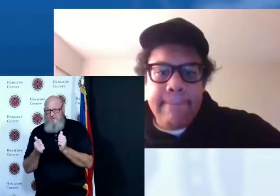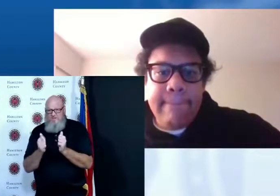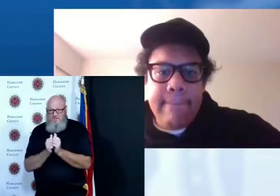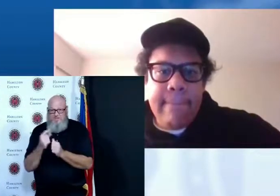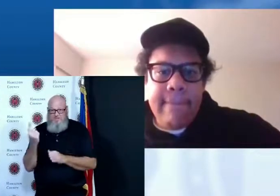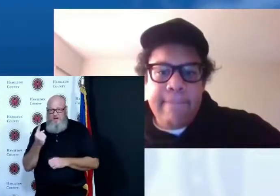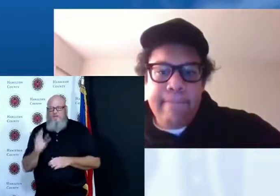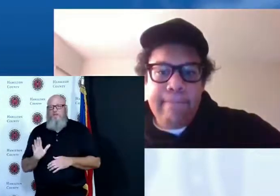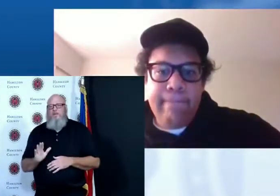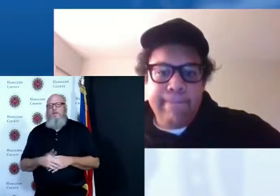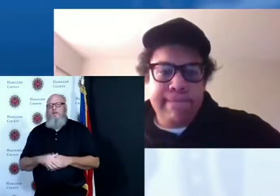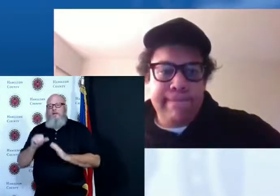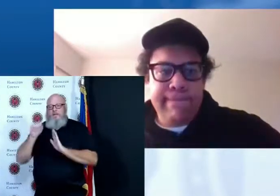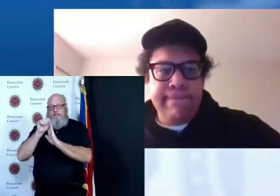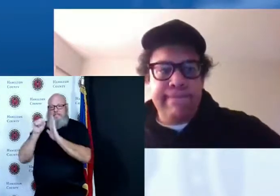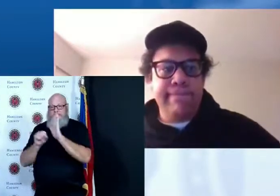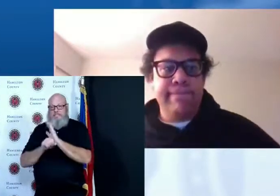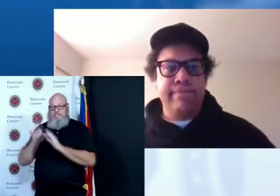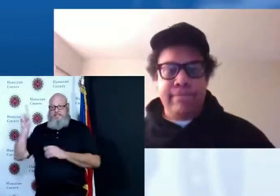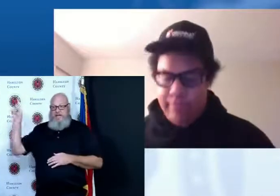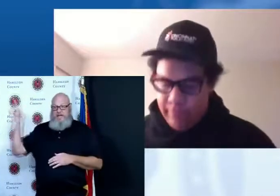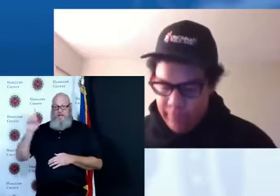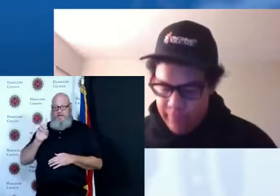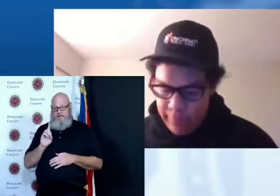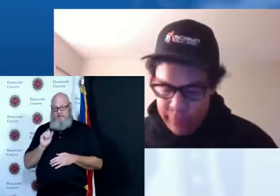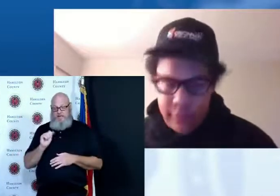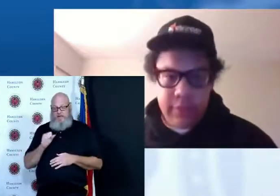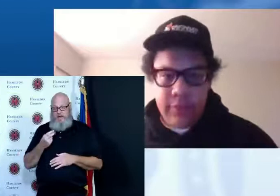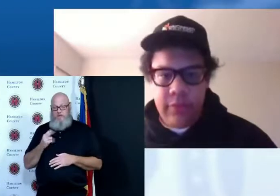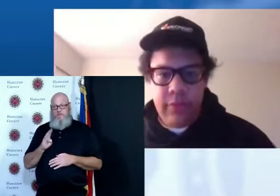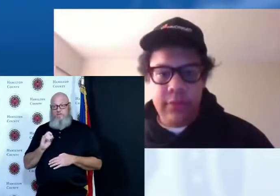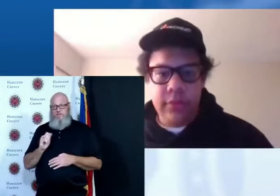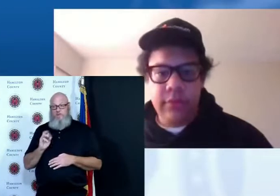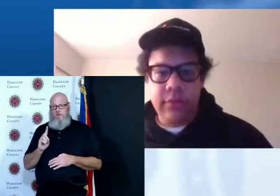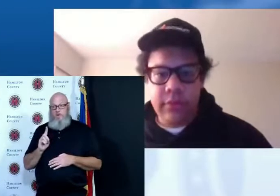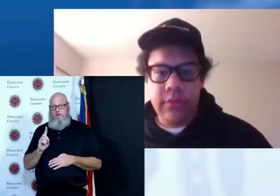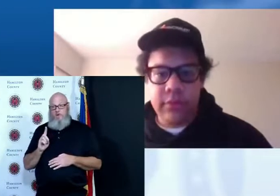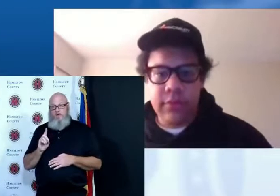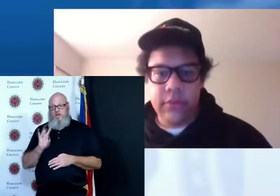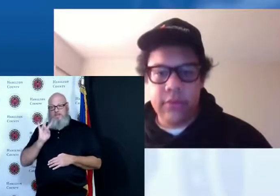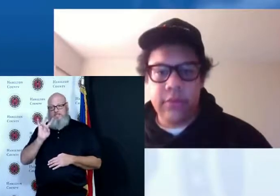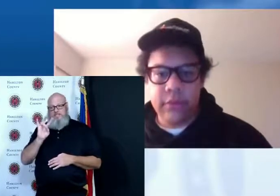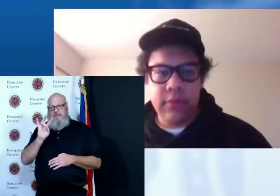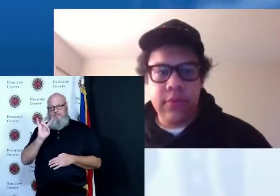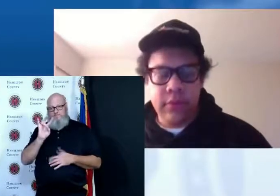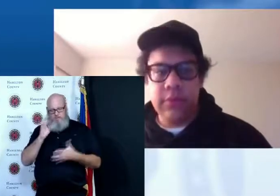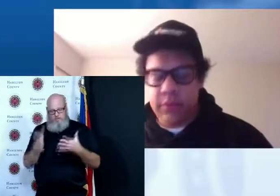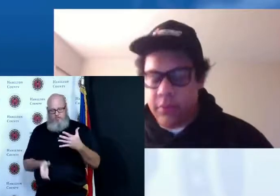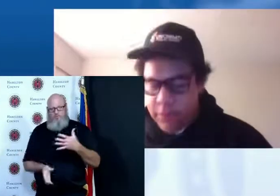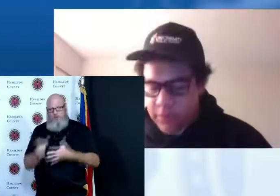metrics and we are currently having six of the seven metrics flagged which makes us purple